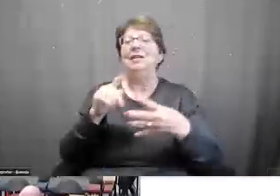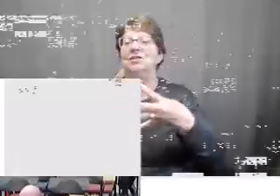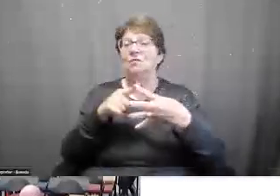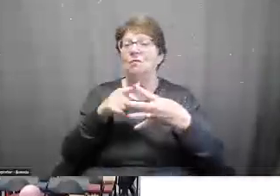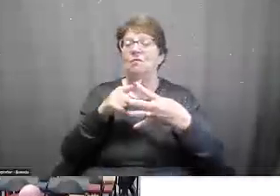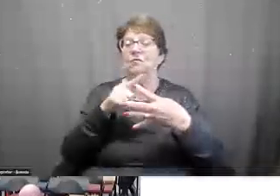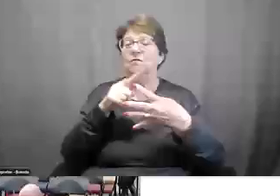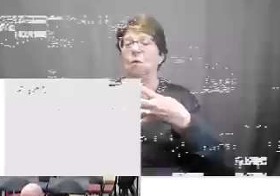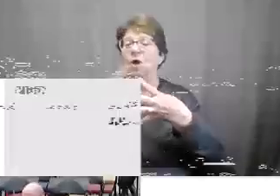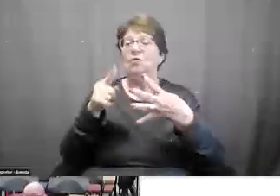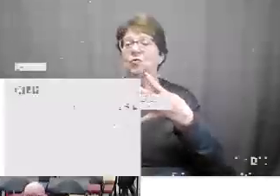Boardroom: Next slide.